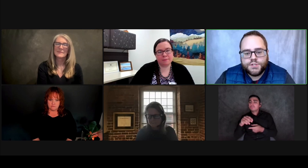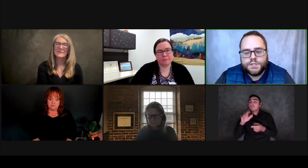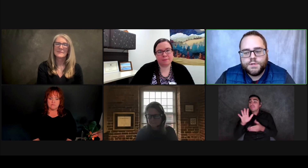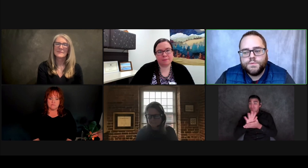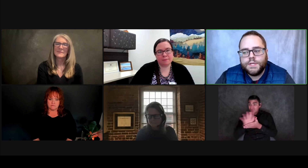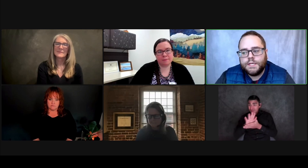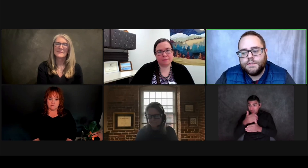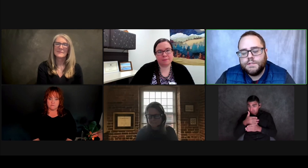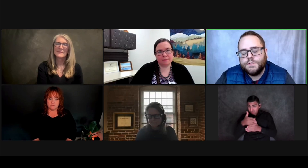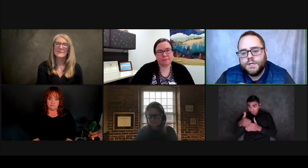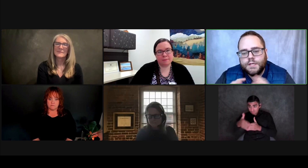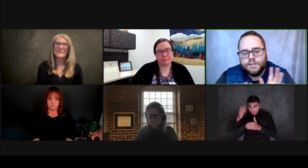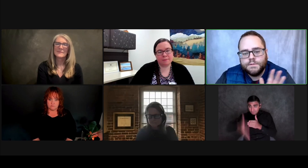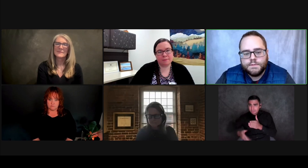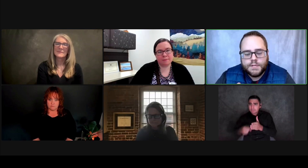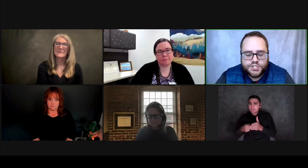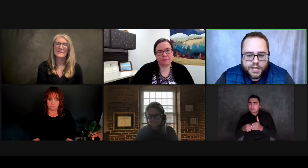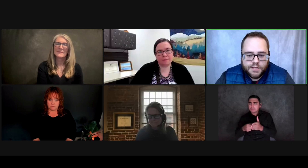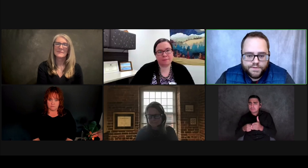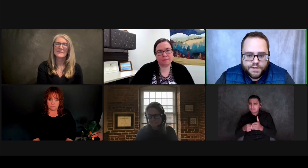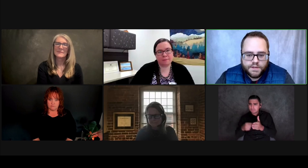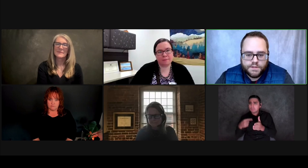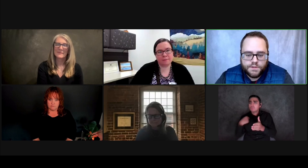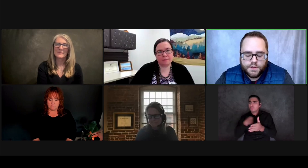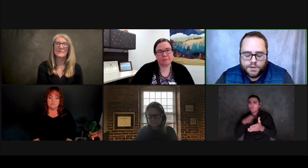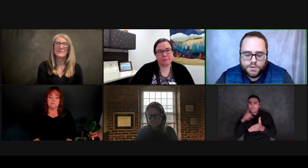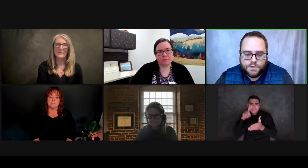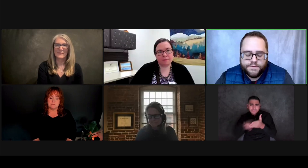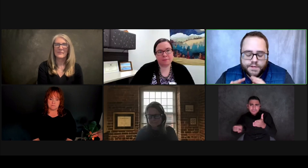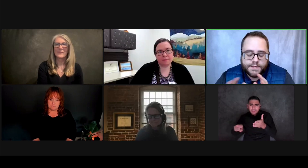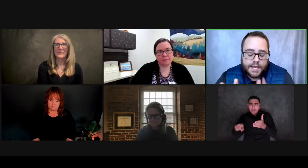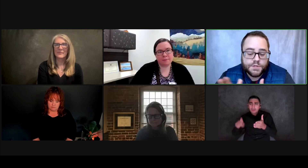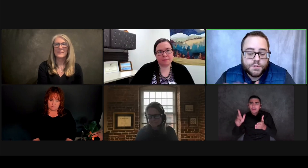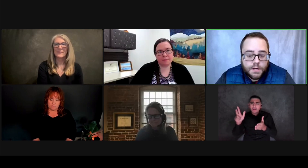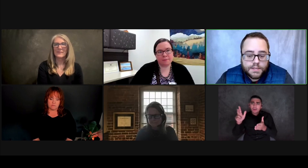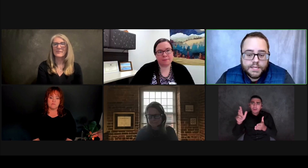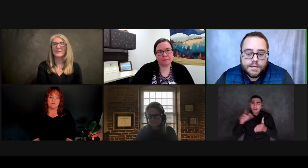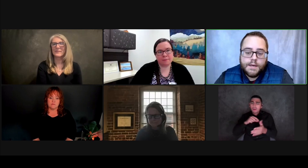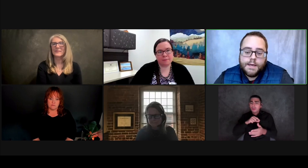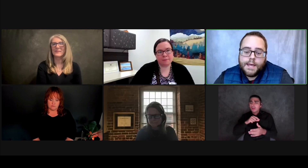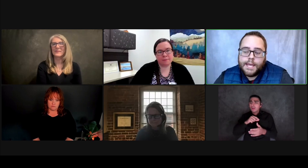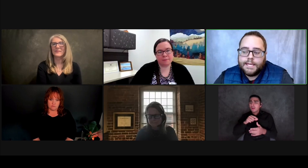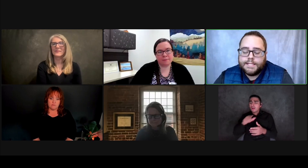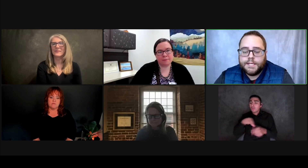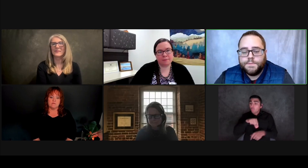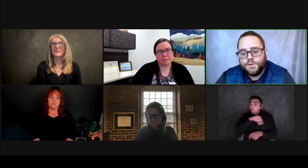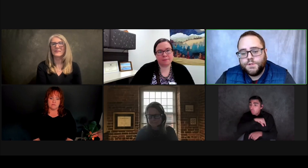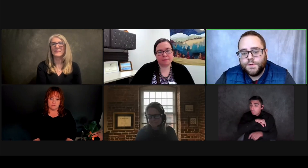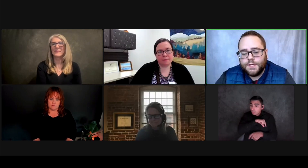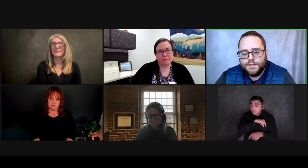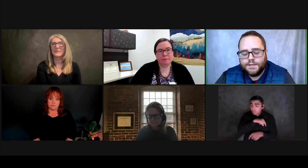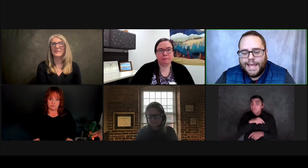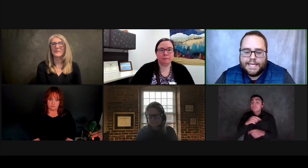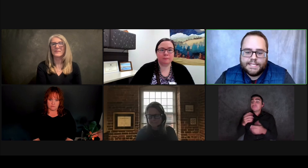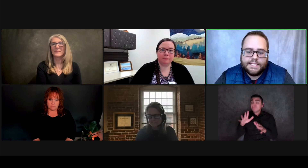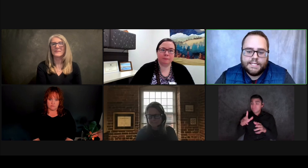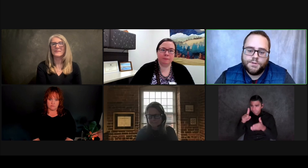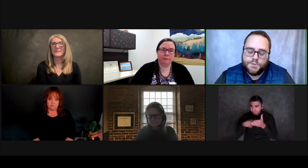we do a check of the audio of the caption quality. And then it's uploaded to AEC YouTube channel